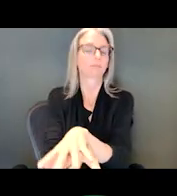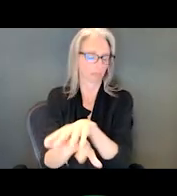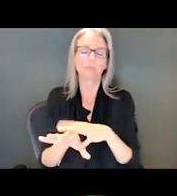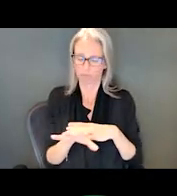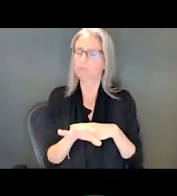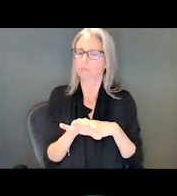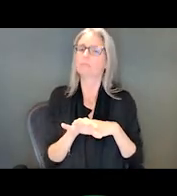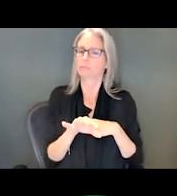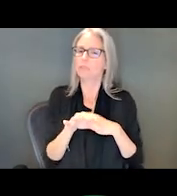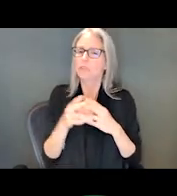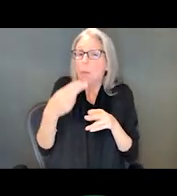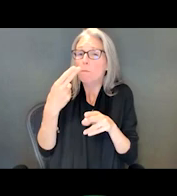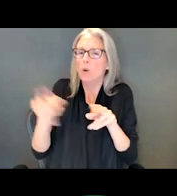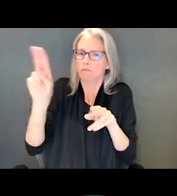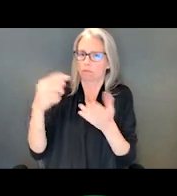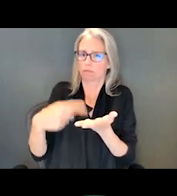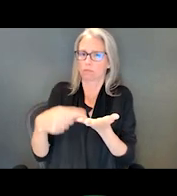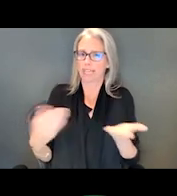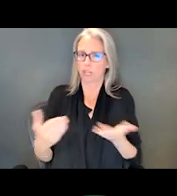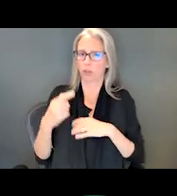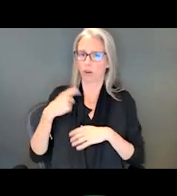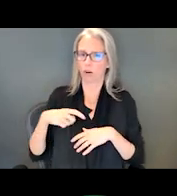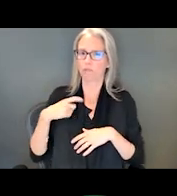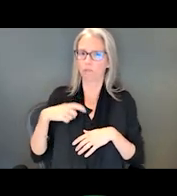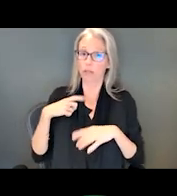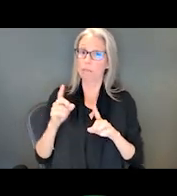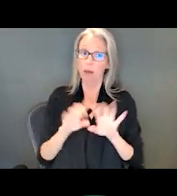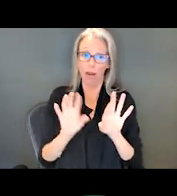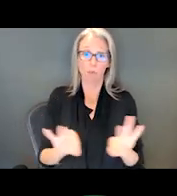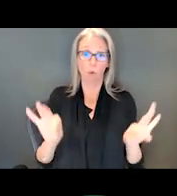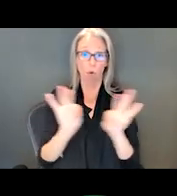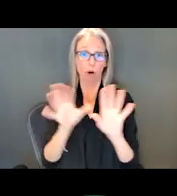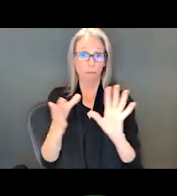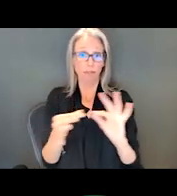Intersectional experience of for people with disabilities and it's not just you know, someone